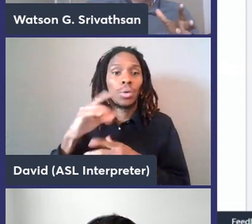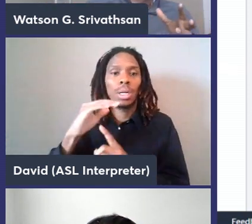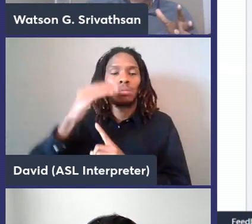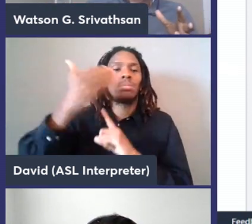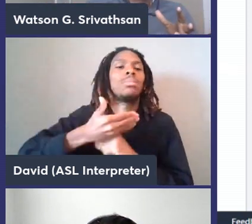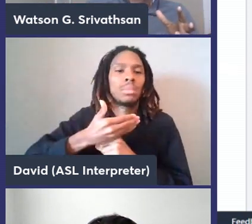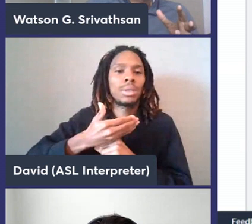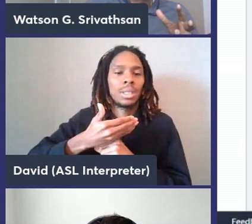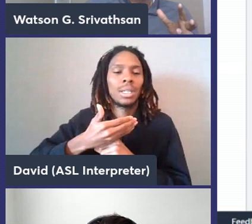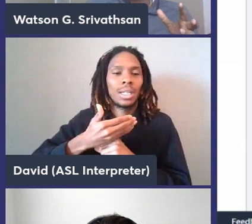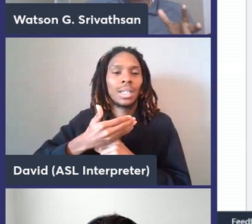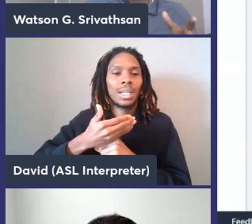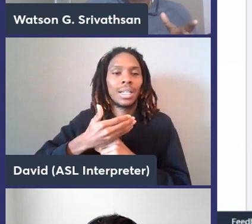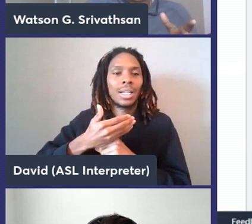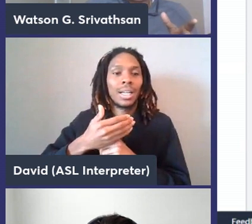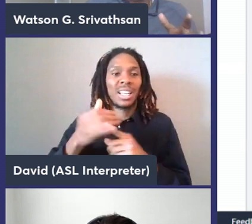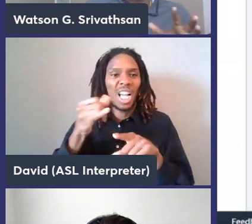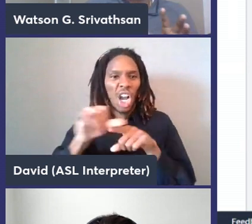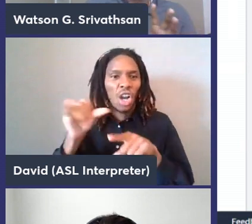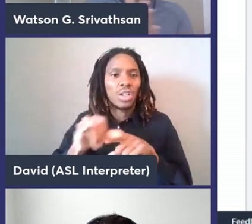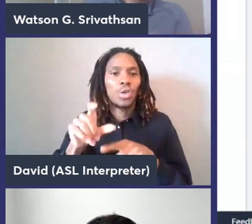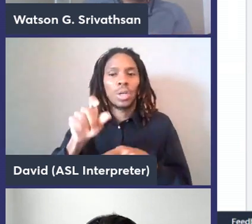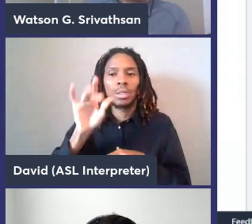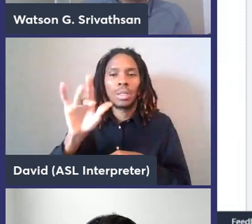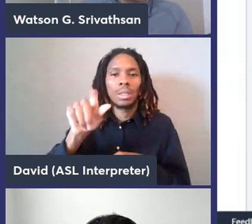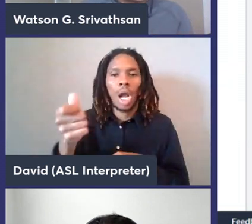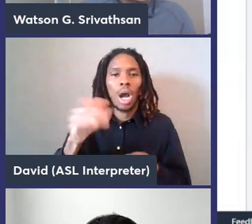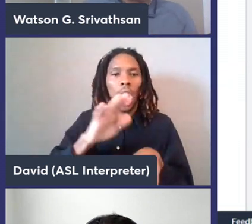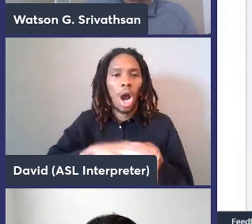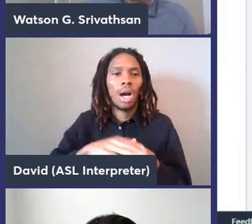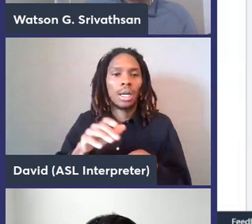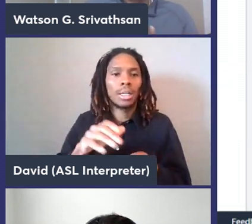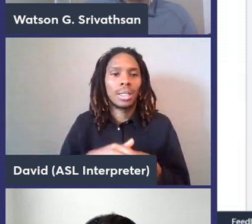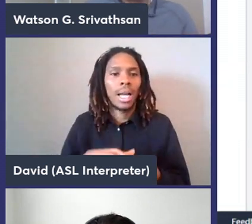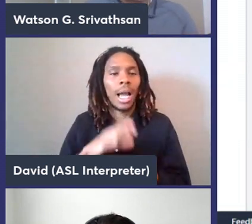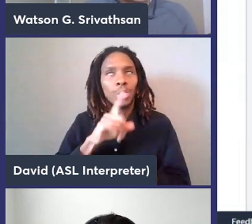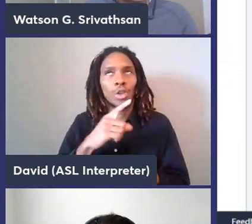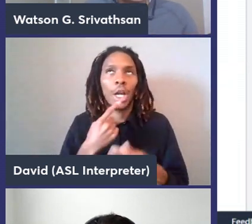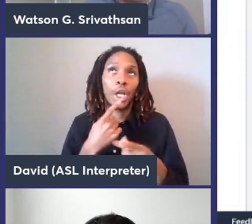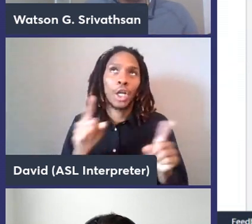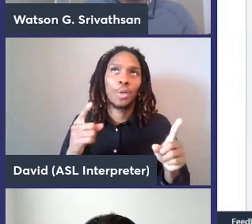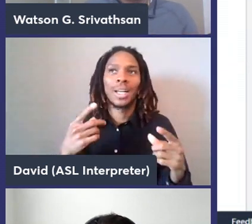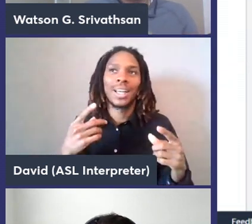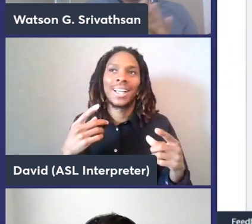by turning on the profanity filter. I'm sure the Declaration of Human Rights would not have profanity filters,